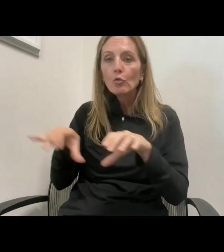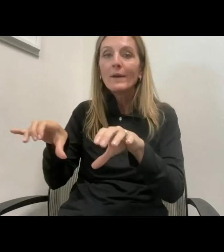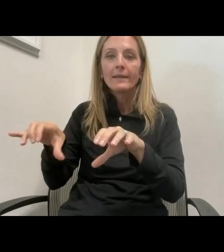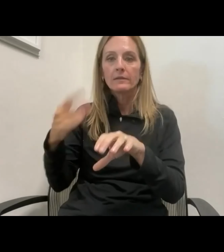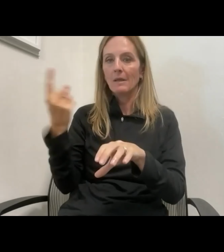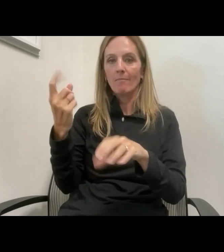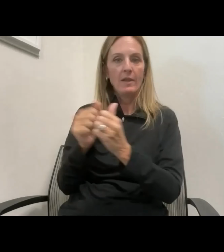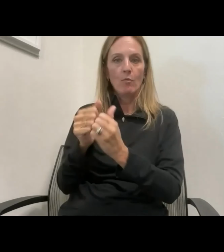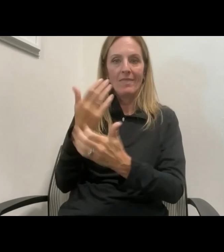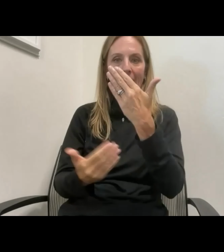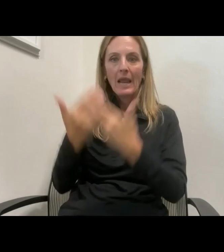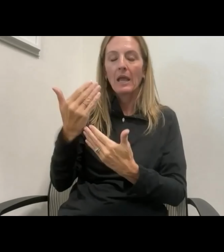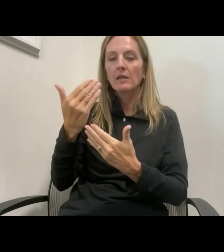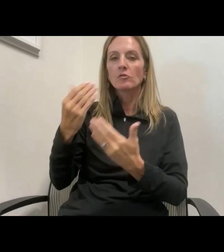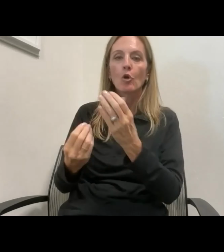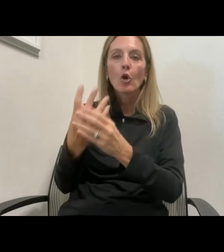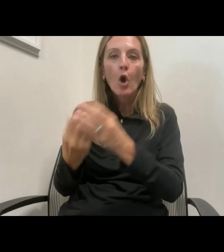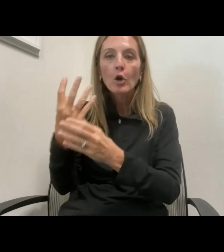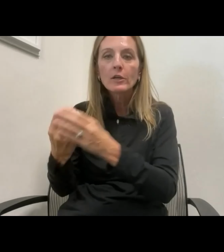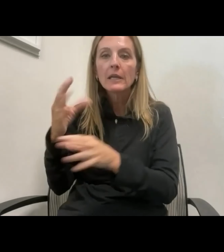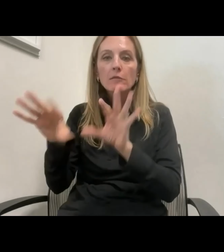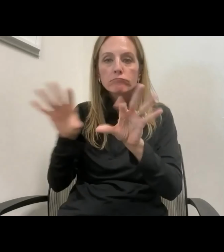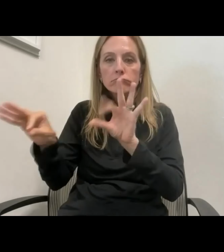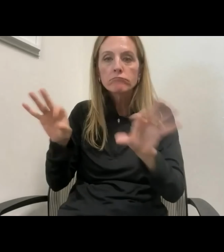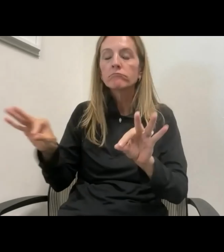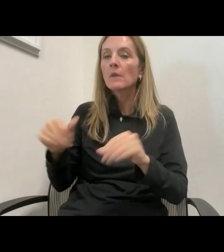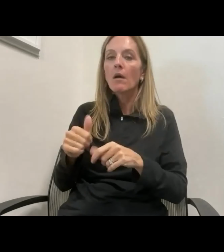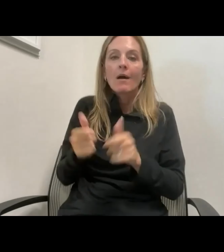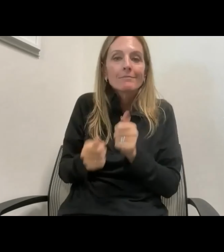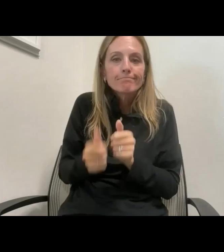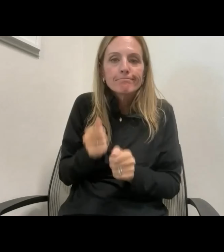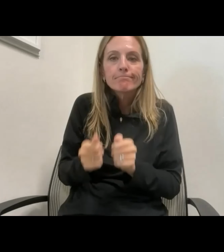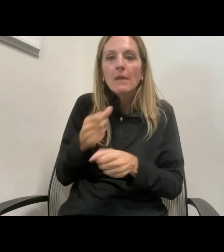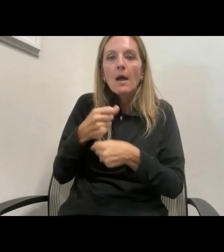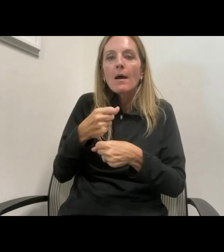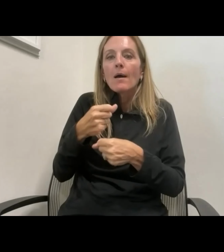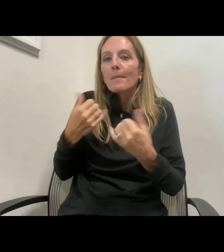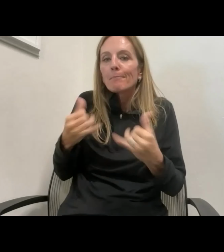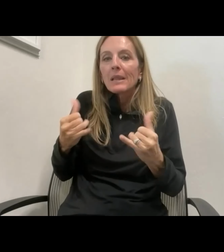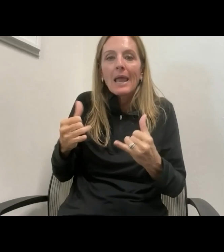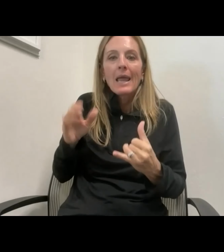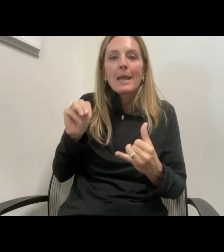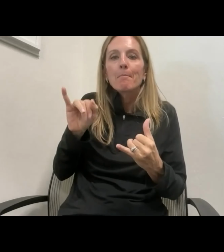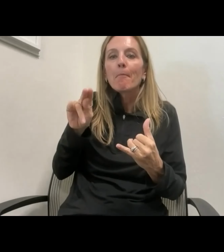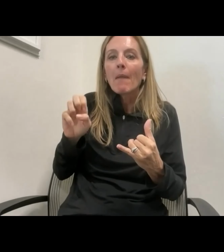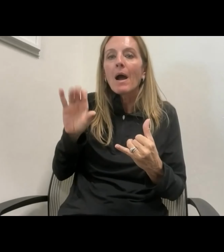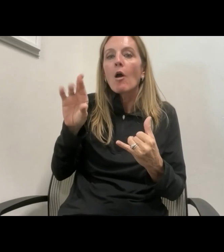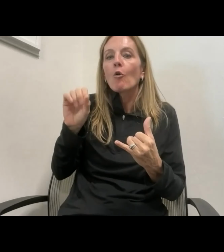canoe workshops, playing Minecraft and creating something new. Yeah fishing and hunting, these